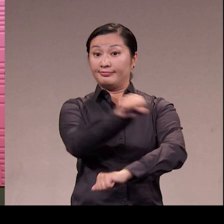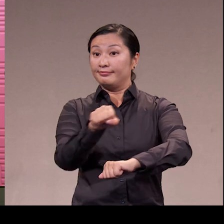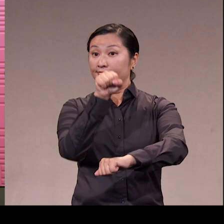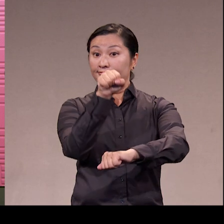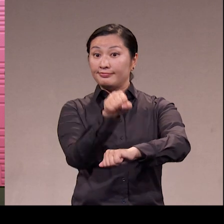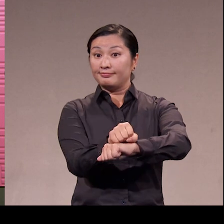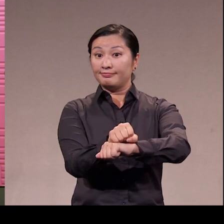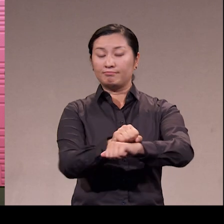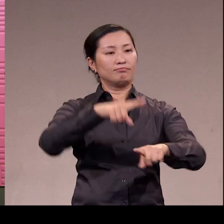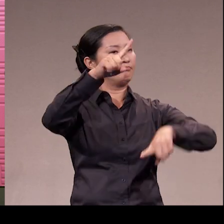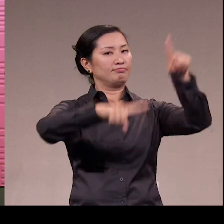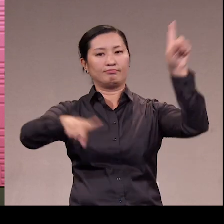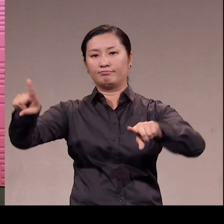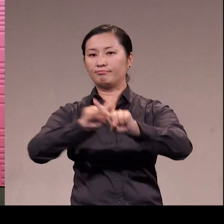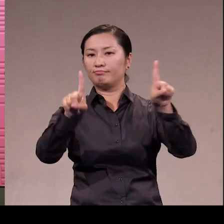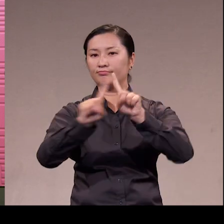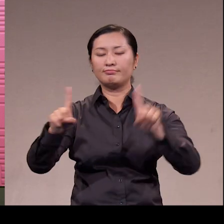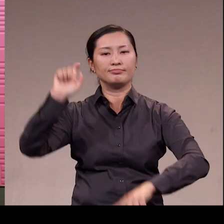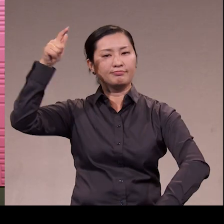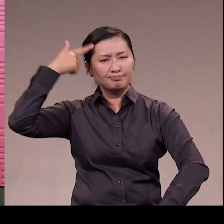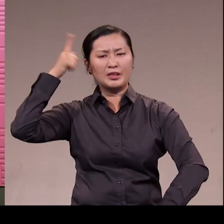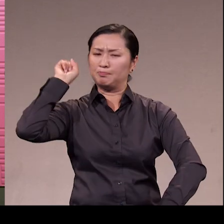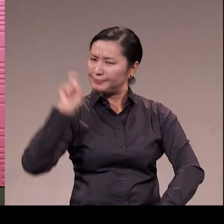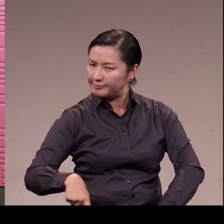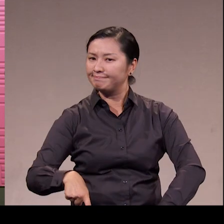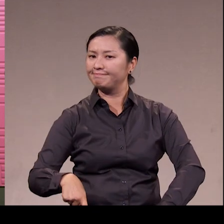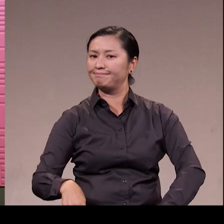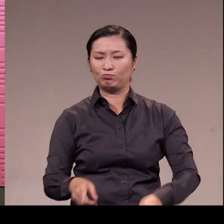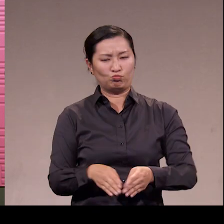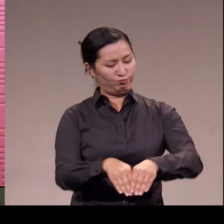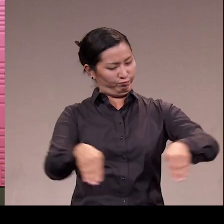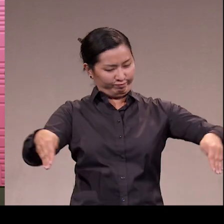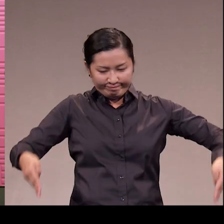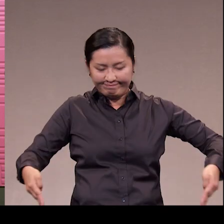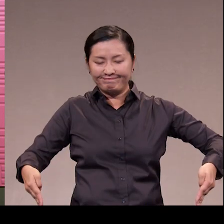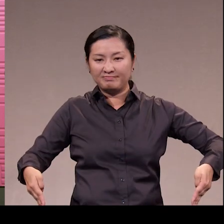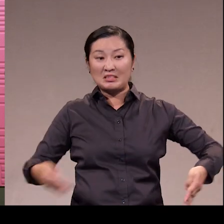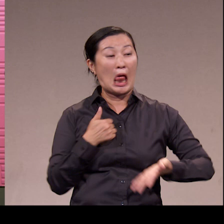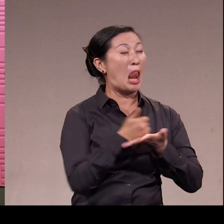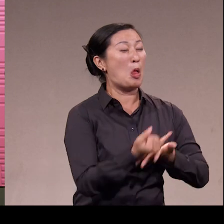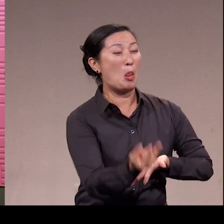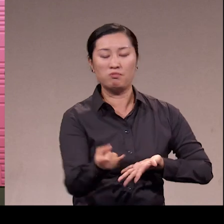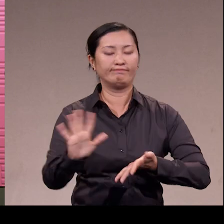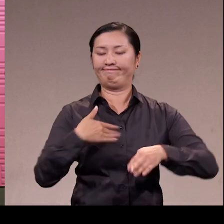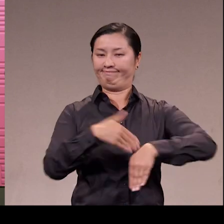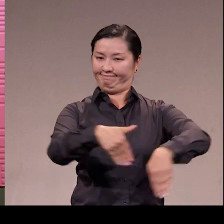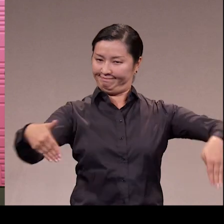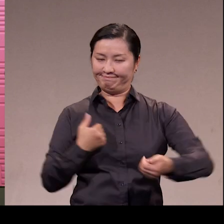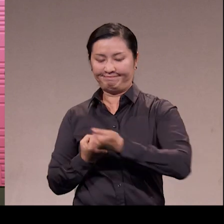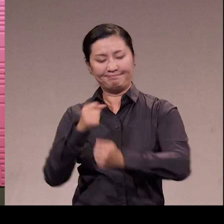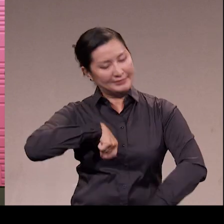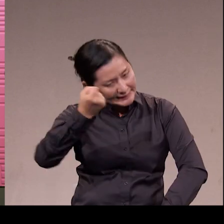must be secular and neutral. But we understand the vital role of Islam in